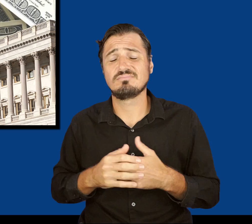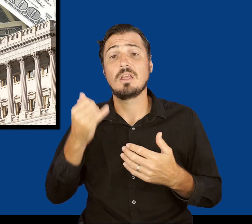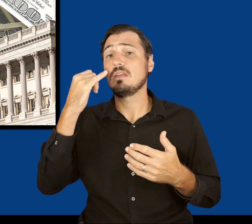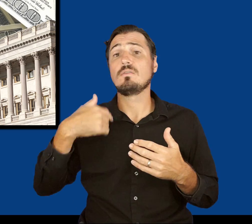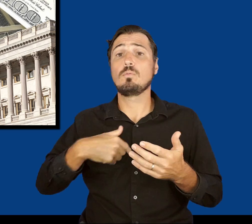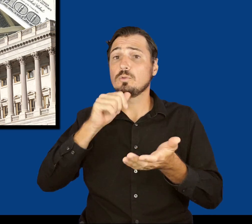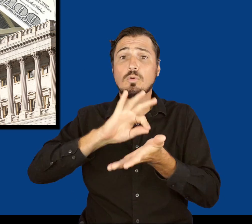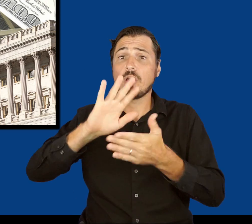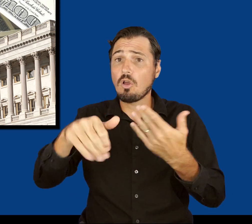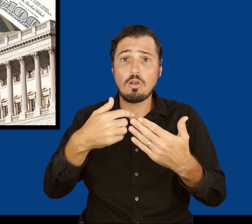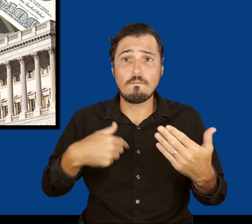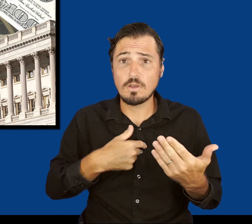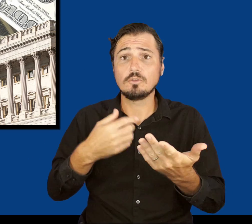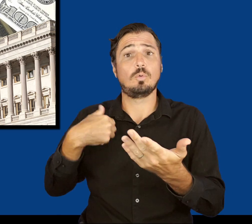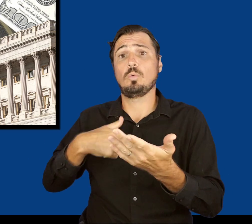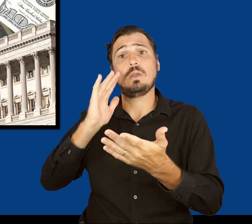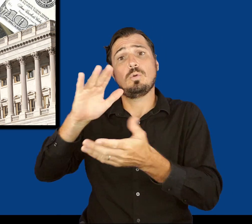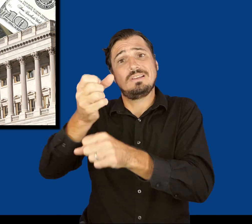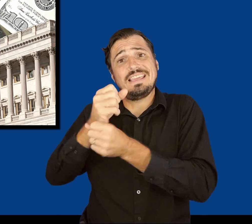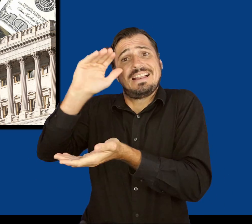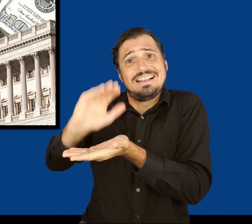money that should be going to us will go somewhere else